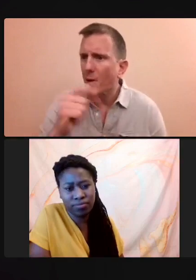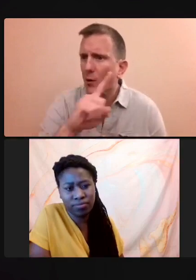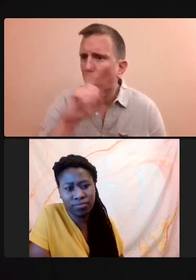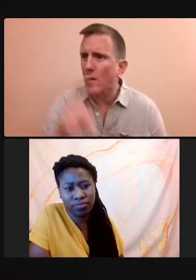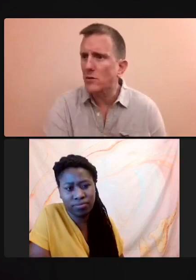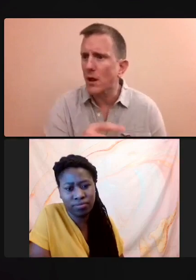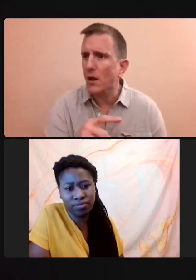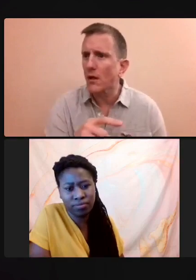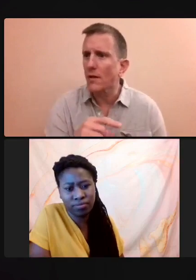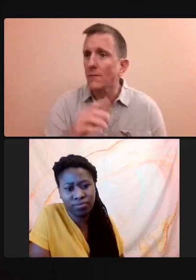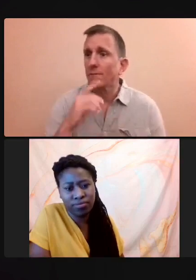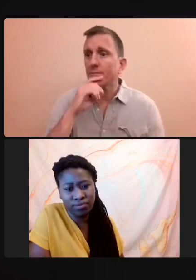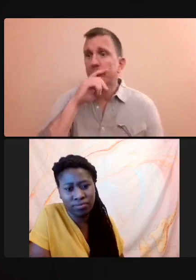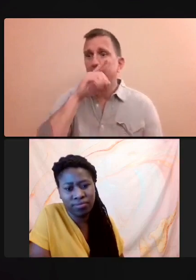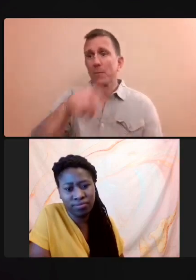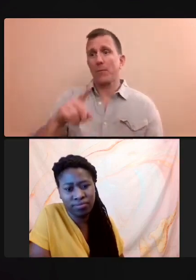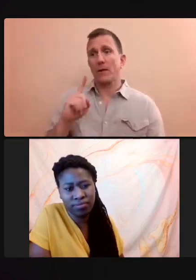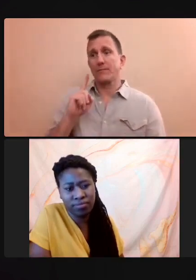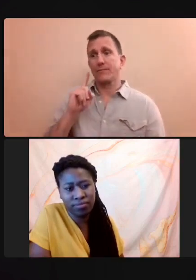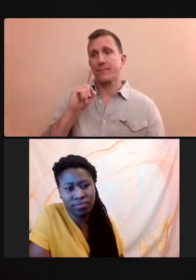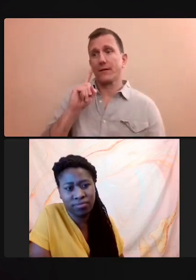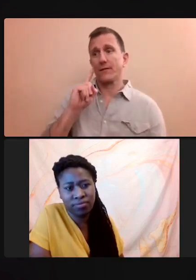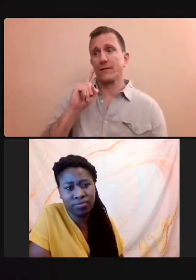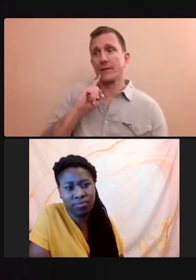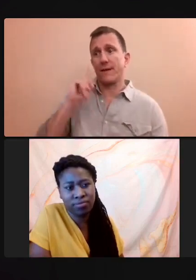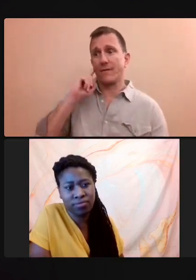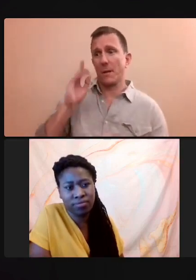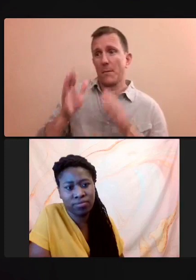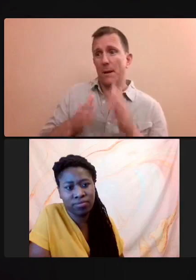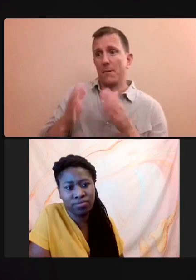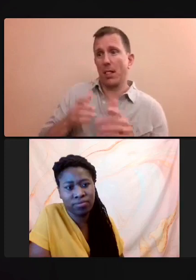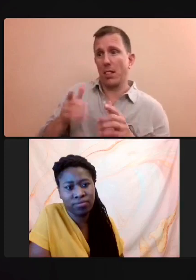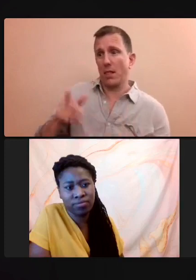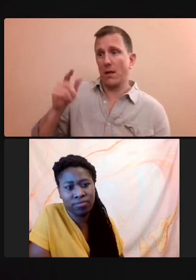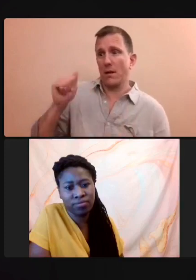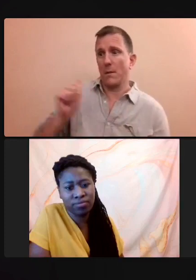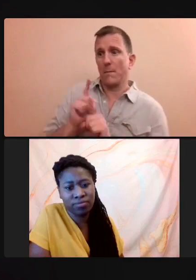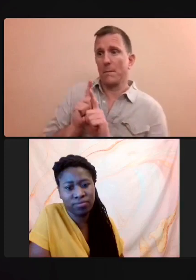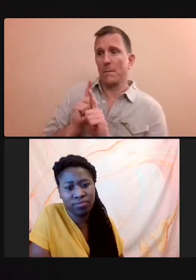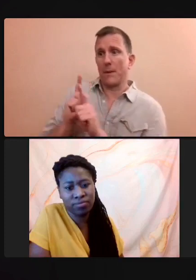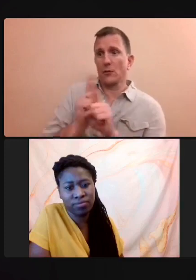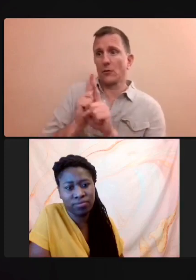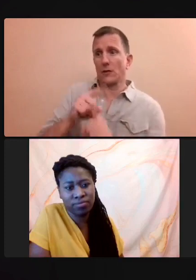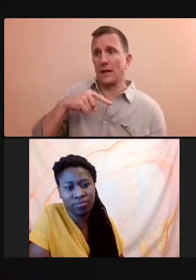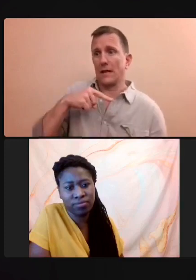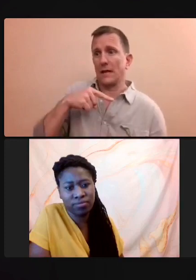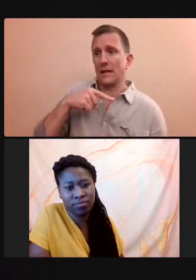So taking a look at why and maybe it's because they are speaking